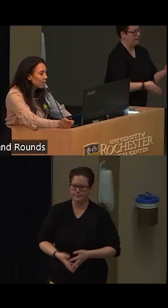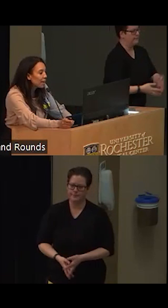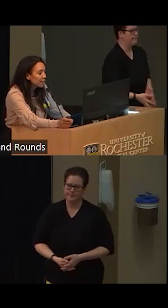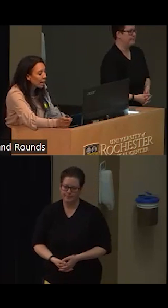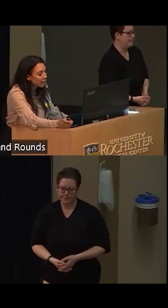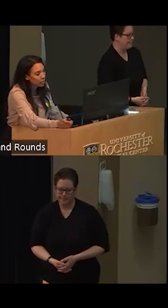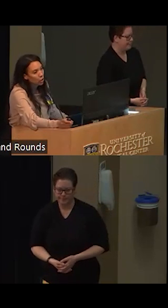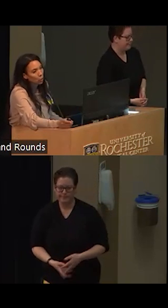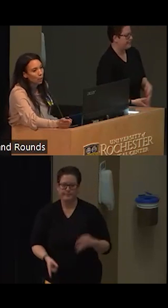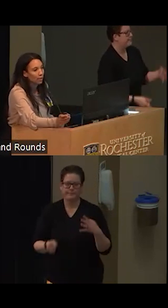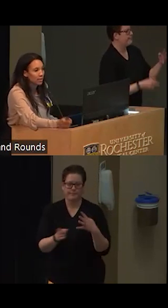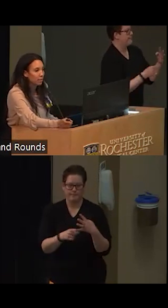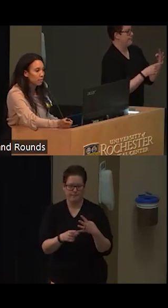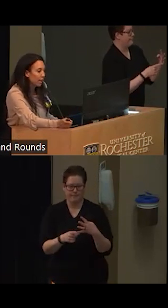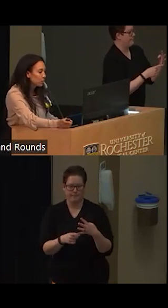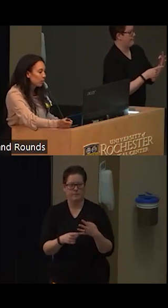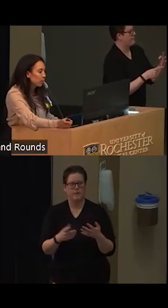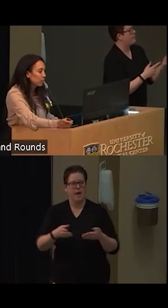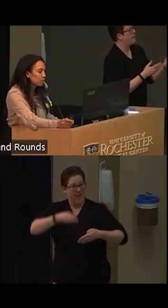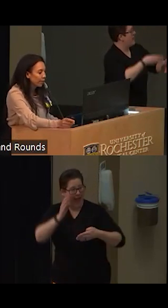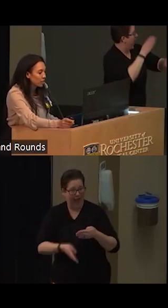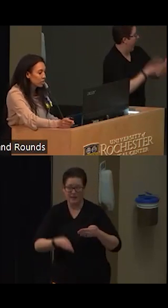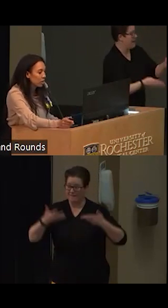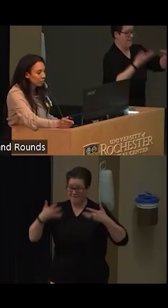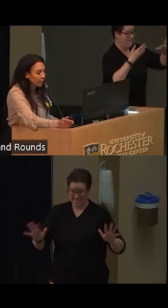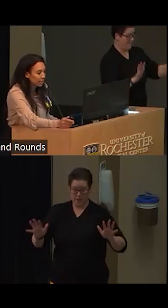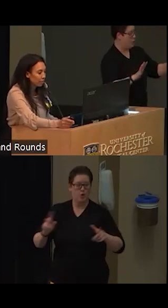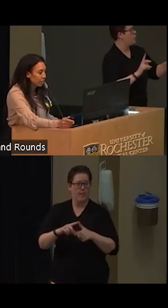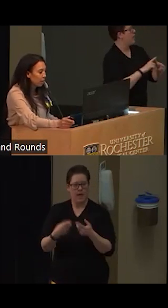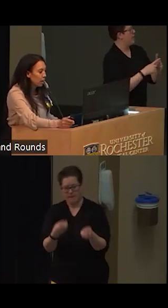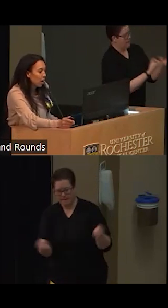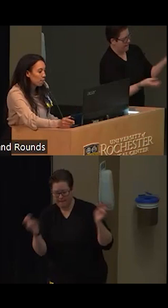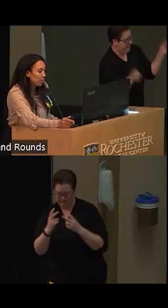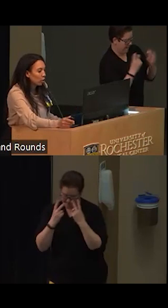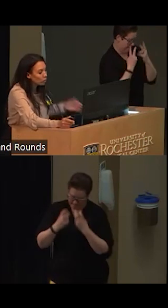and then at the end we wanted a safe space where we were able to engage in self-reflective in our